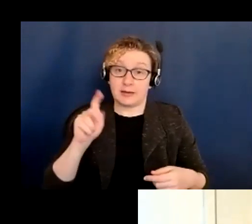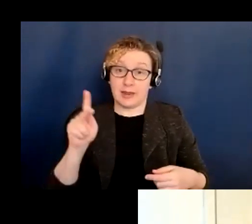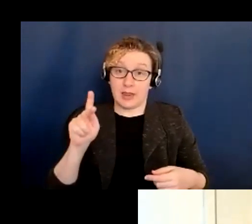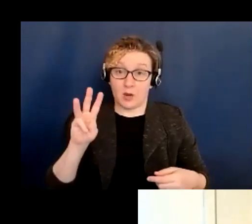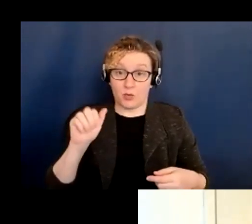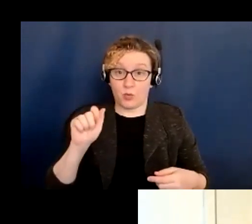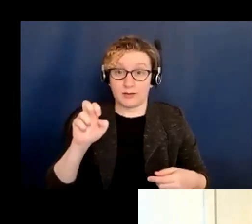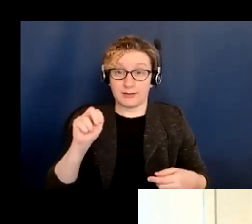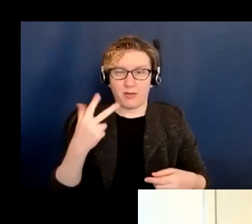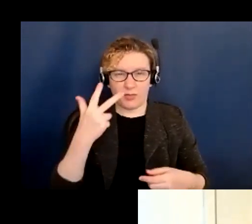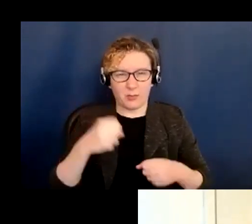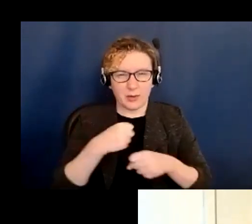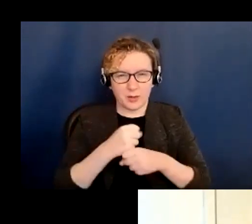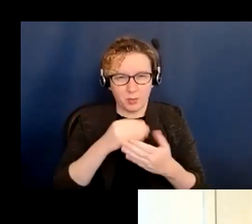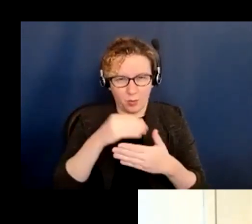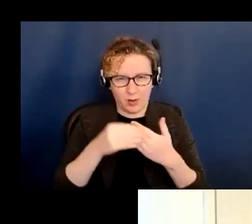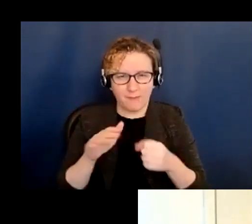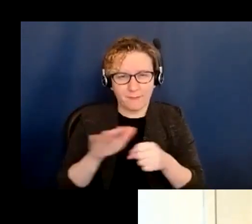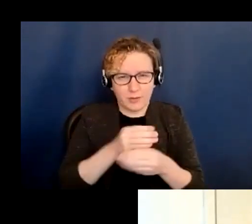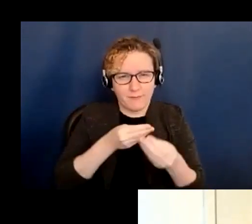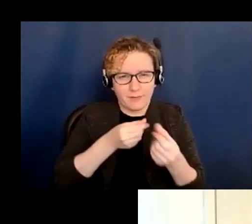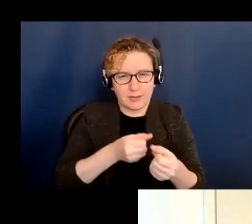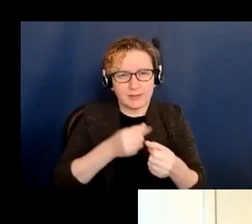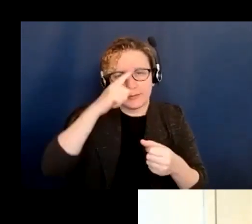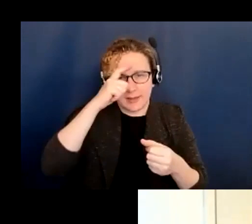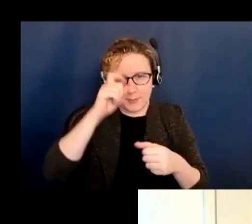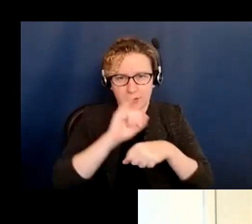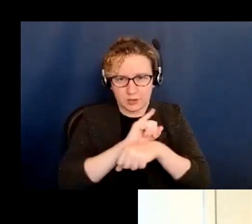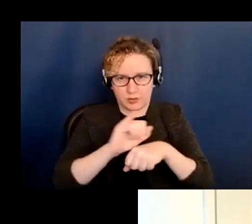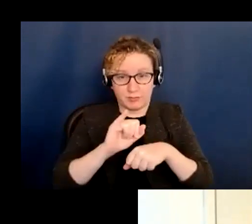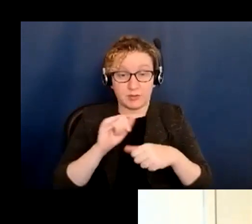and the fellows are selected as freshmen or sophomores in college.